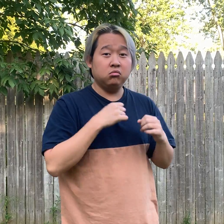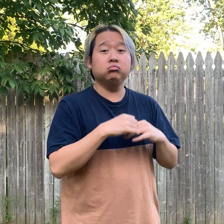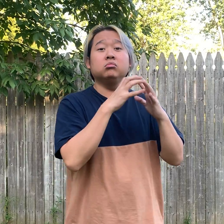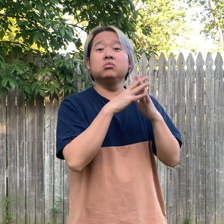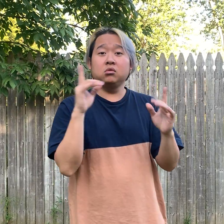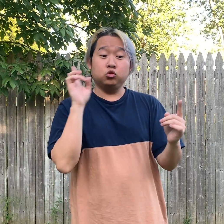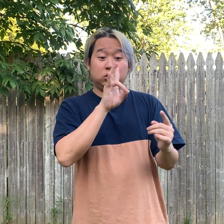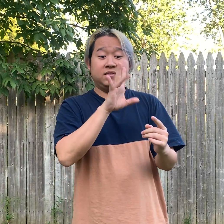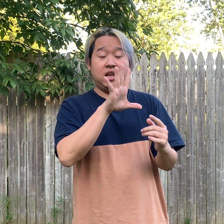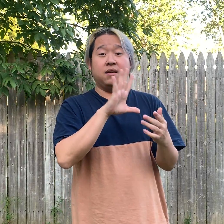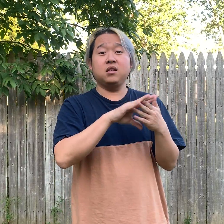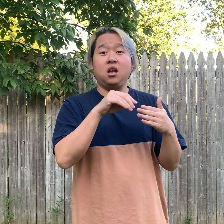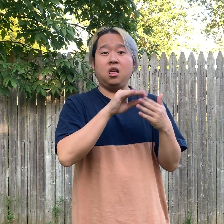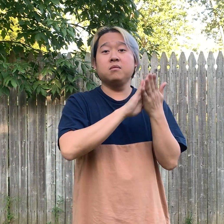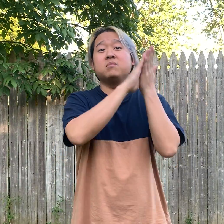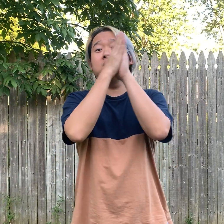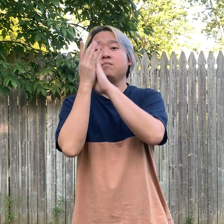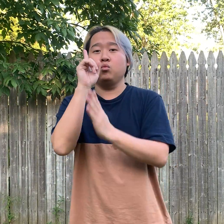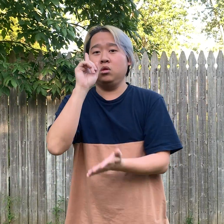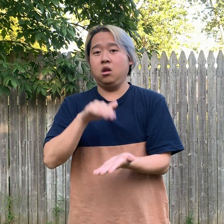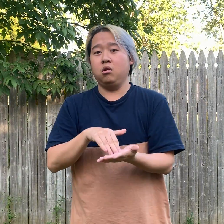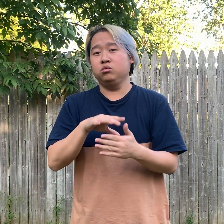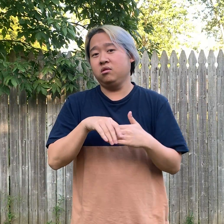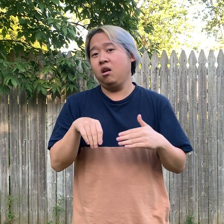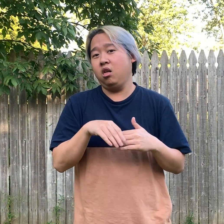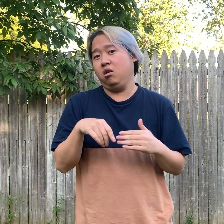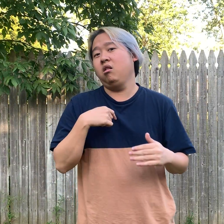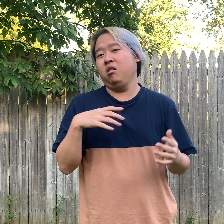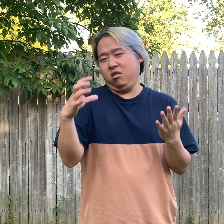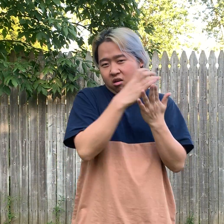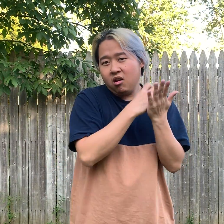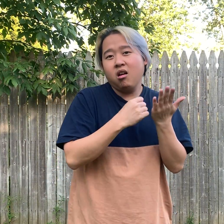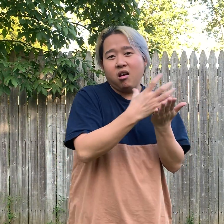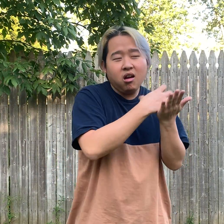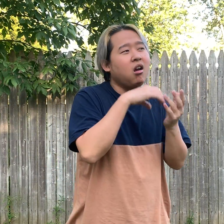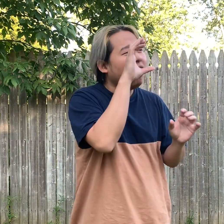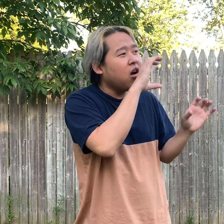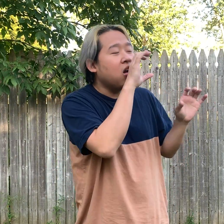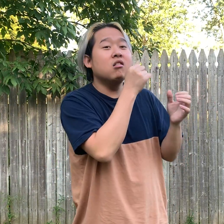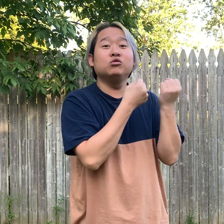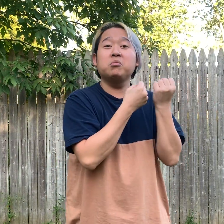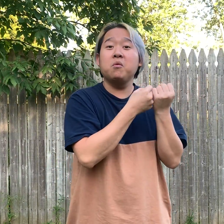by seeking out sponsors and support for my project.